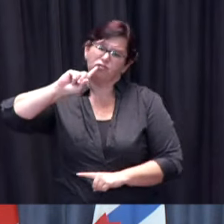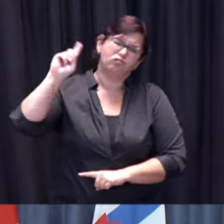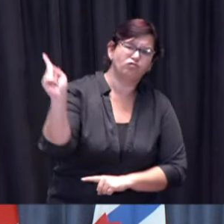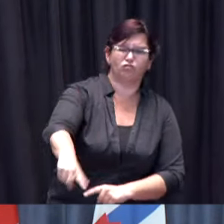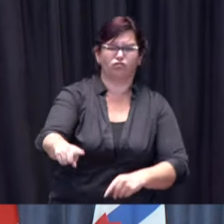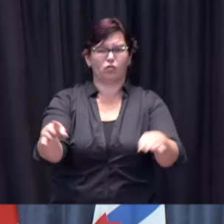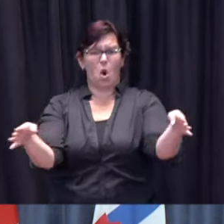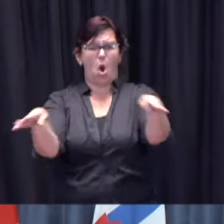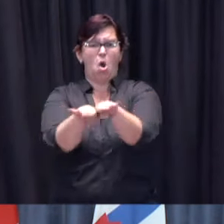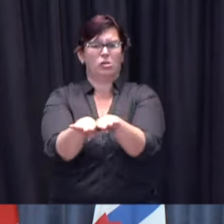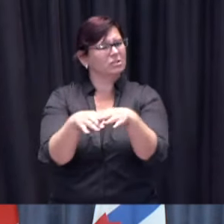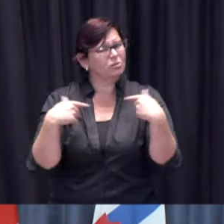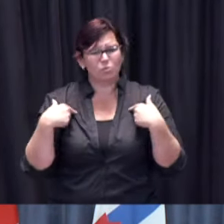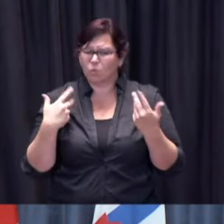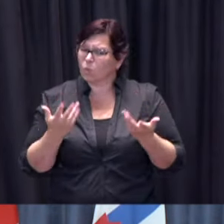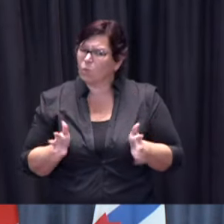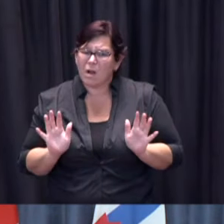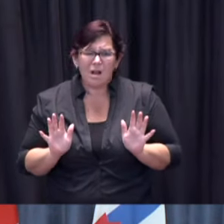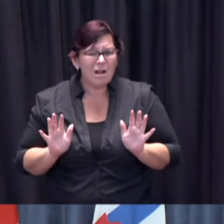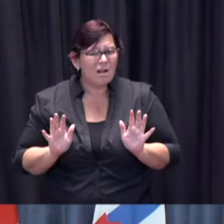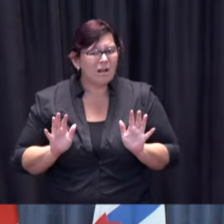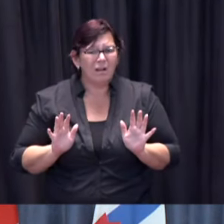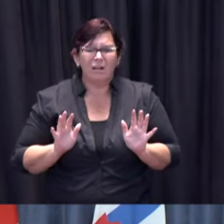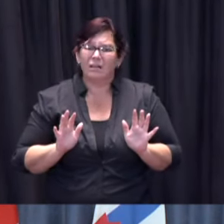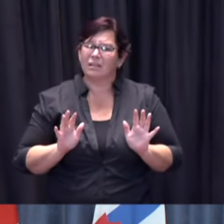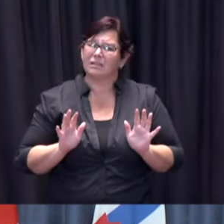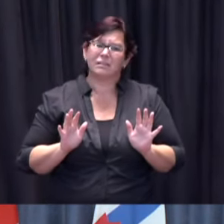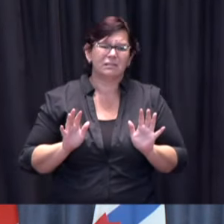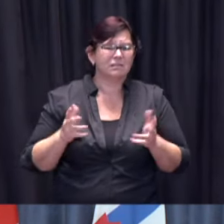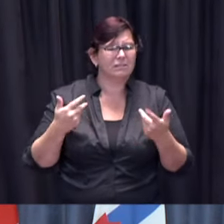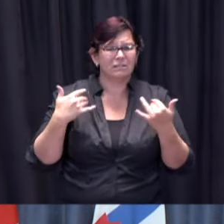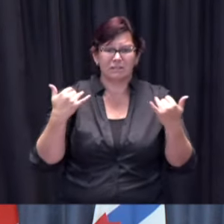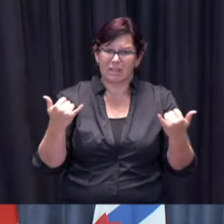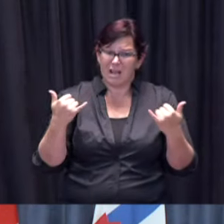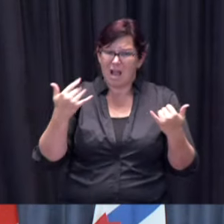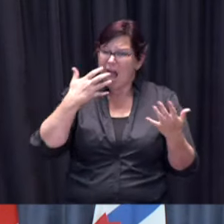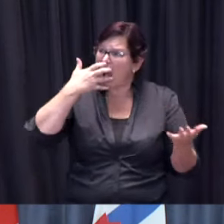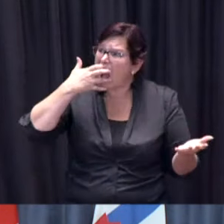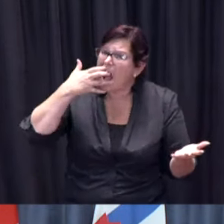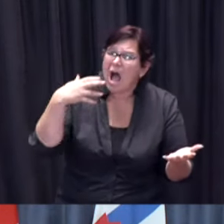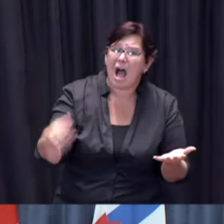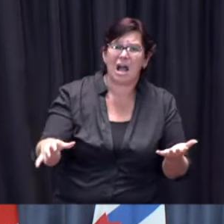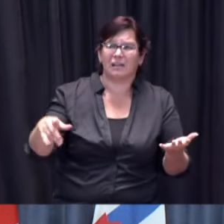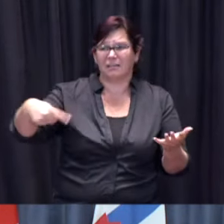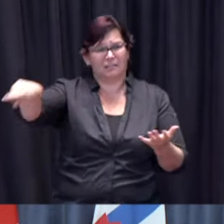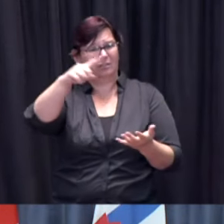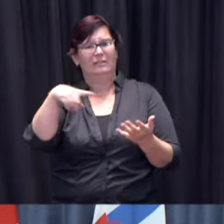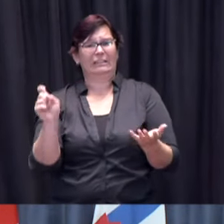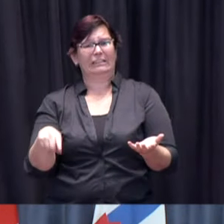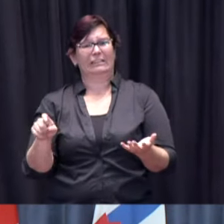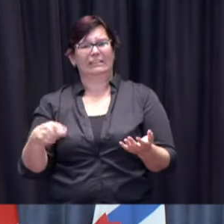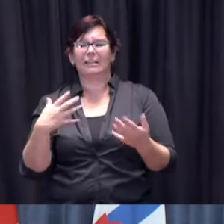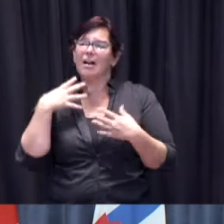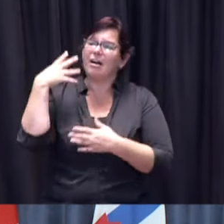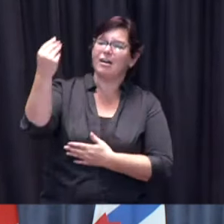the use of these treasured places during a hot summer. Beyond that such beach closers could in fact end up promoting